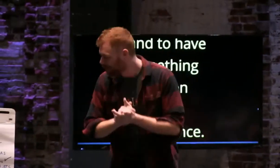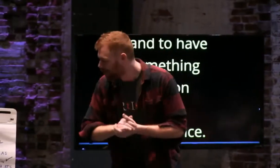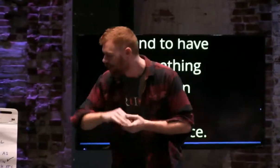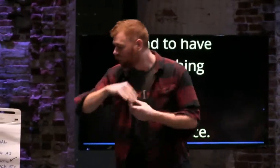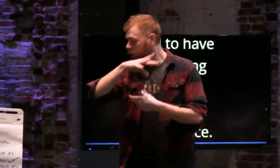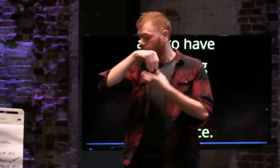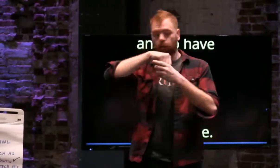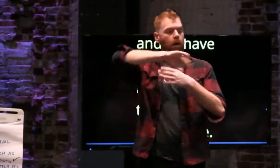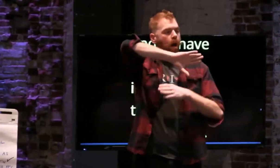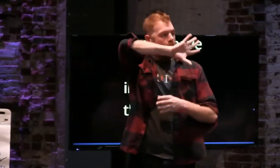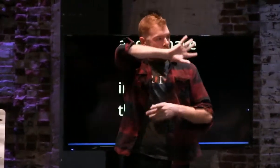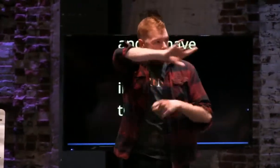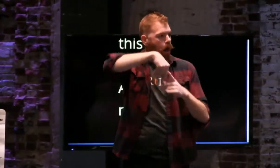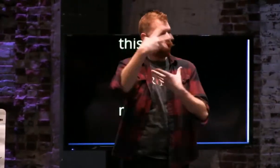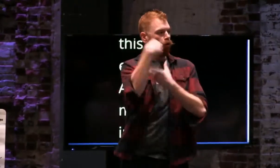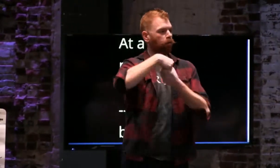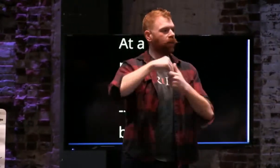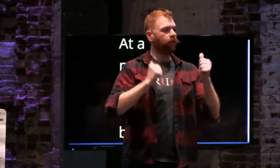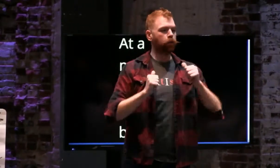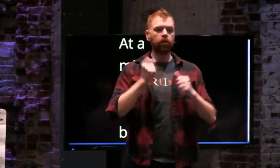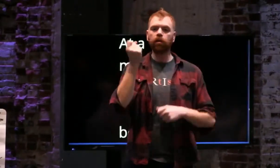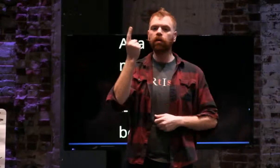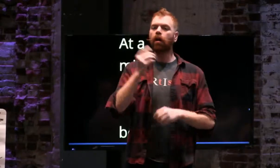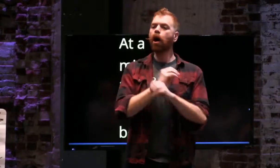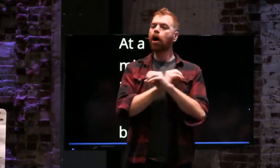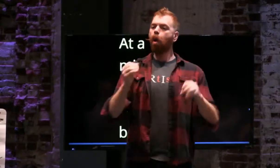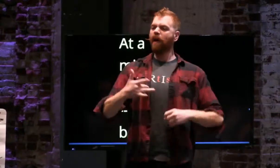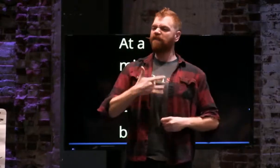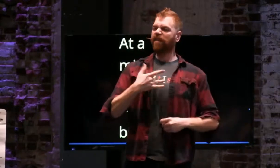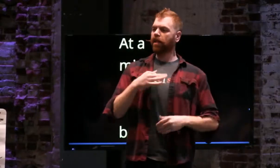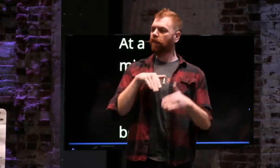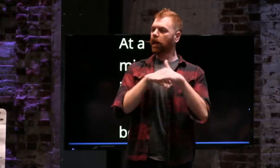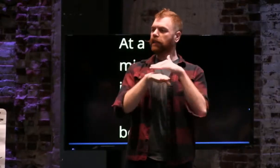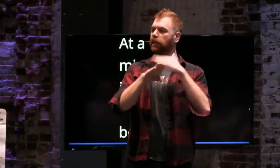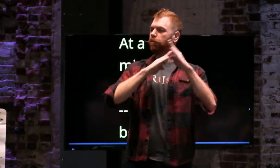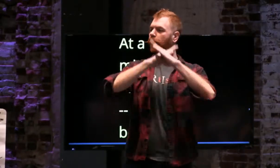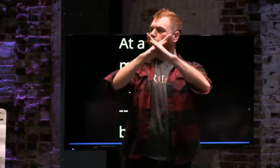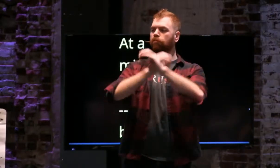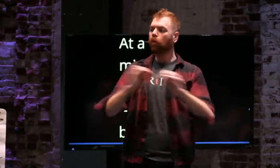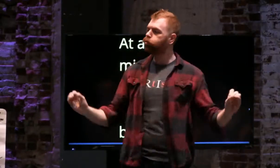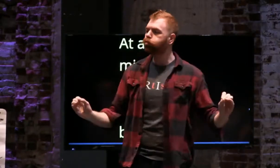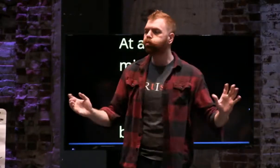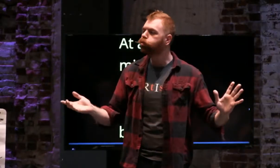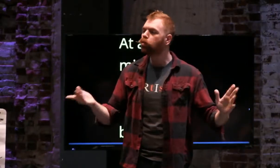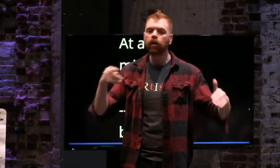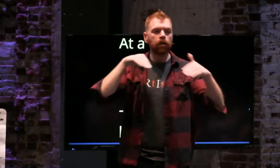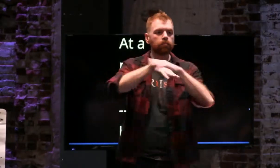Okay. In 50 years, to have an all-inclusive theater,